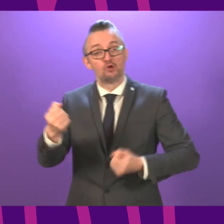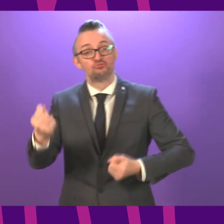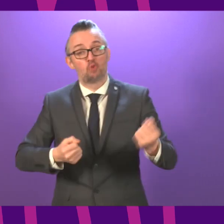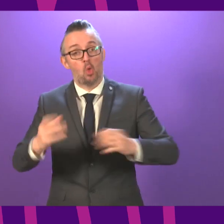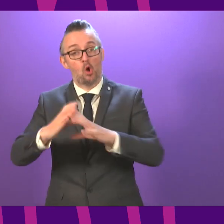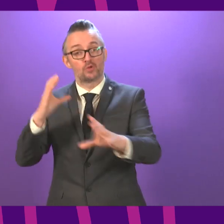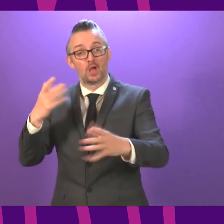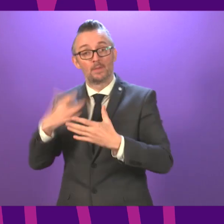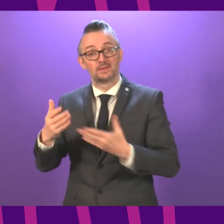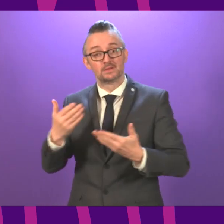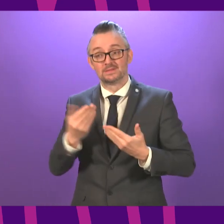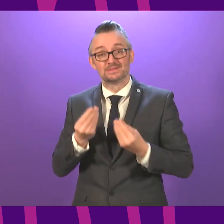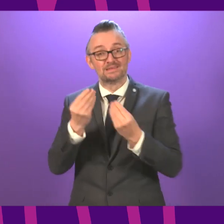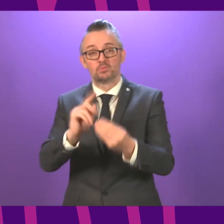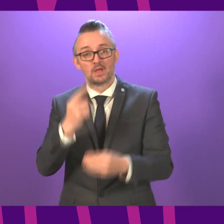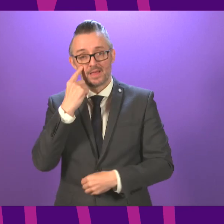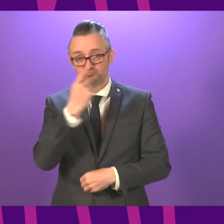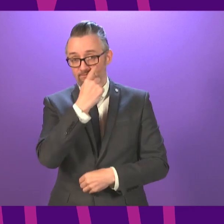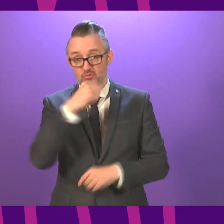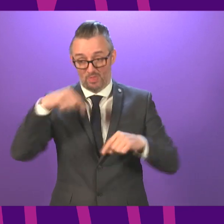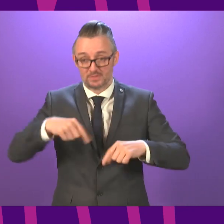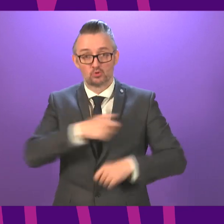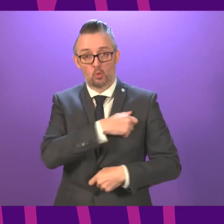Parliament evidence in which it pointed out that the situation is shambolic. We have heard road